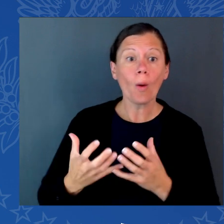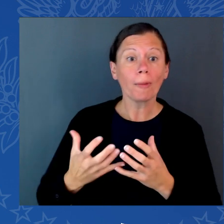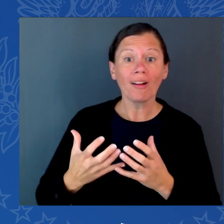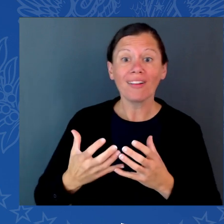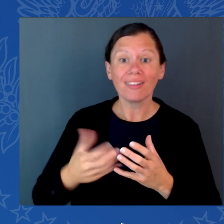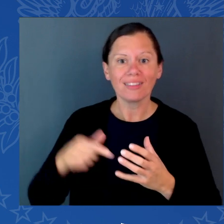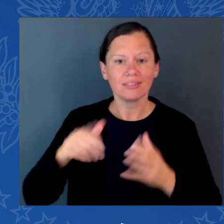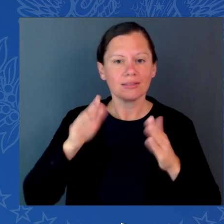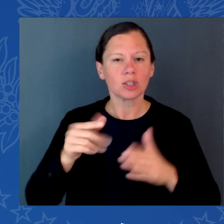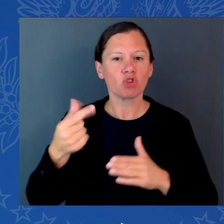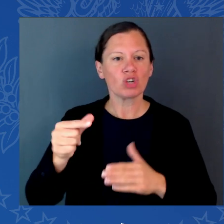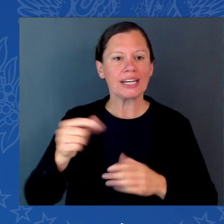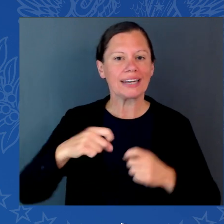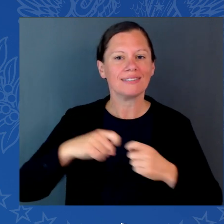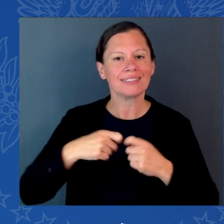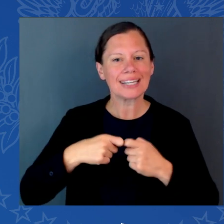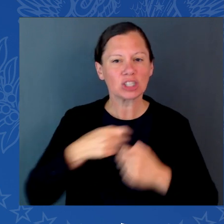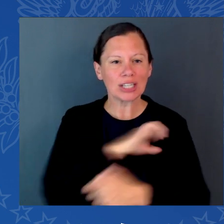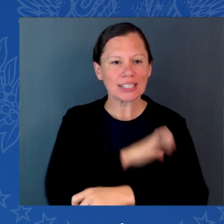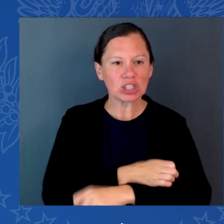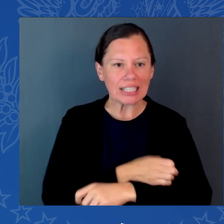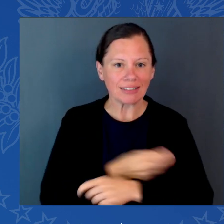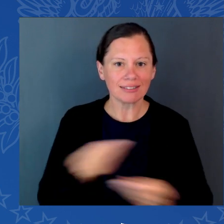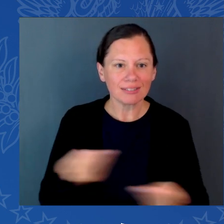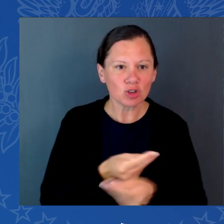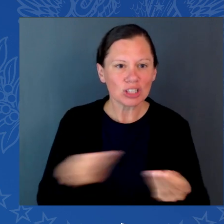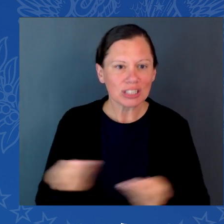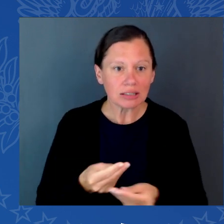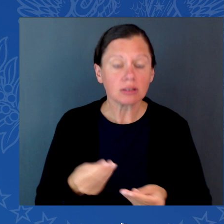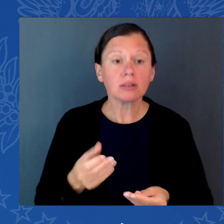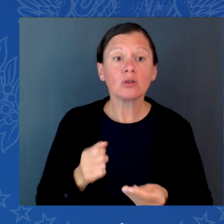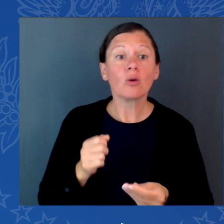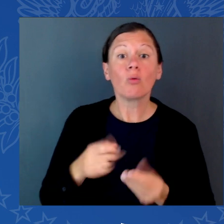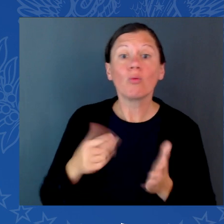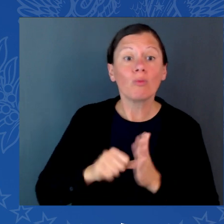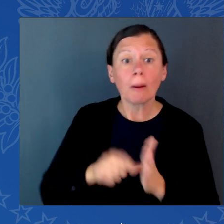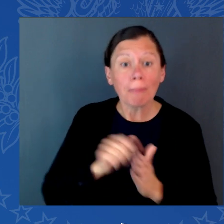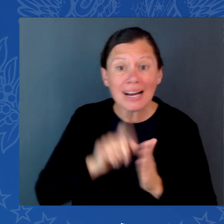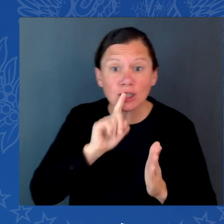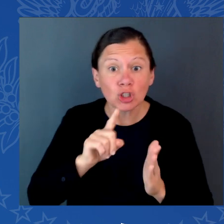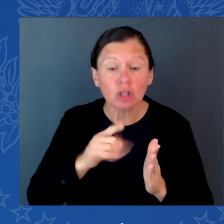So to be sure that we have the best technologies, we have hydrogen being part of this project,